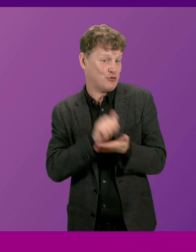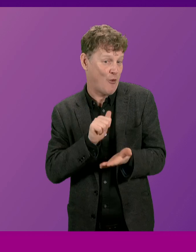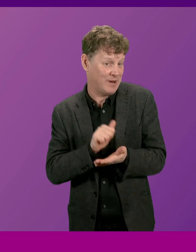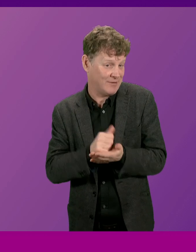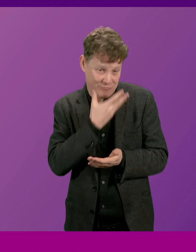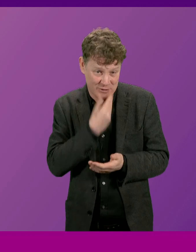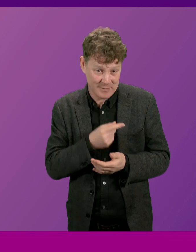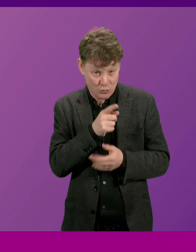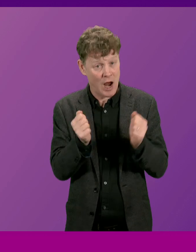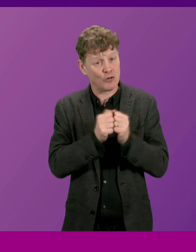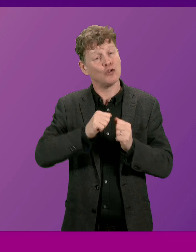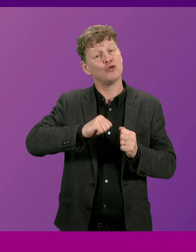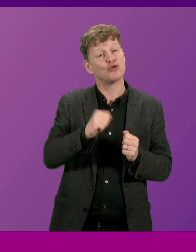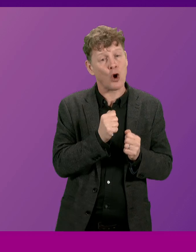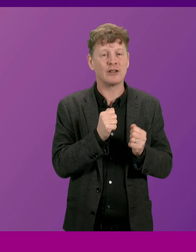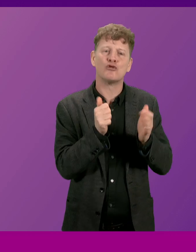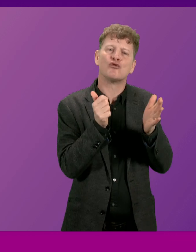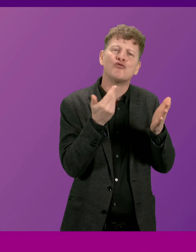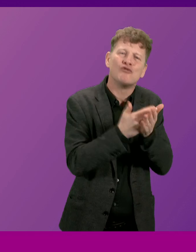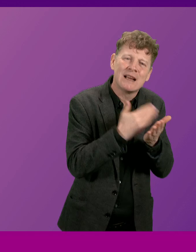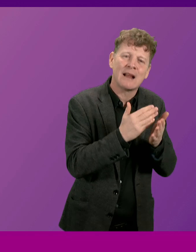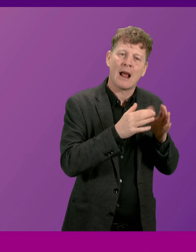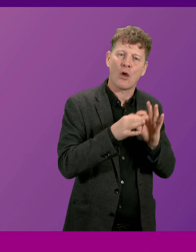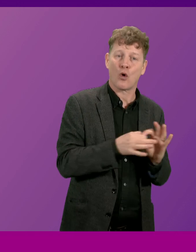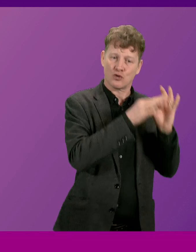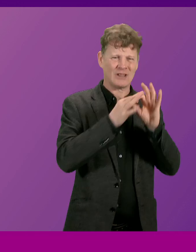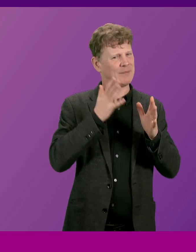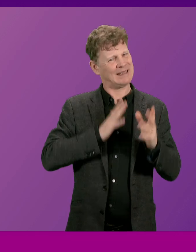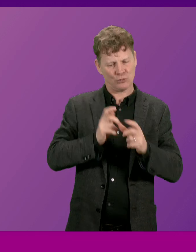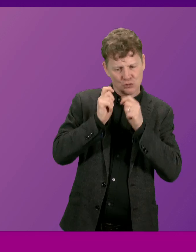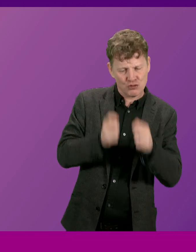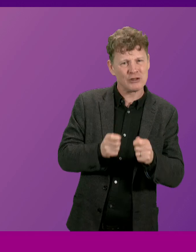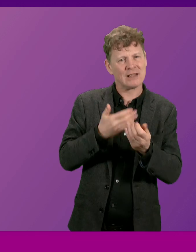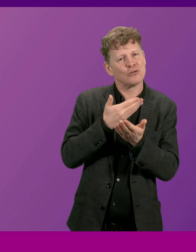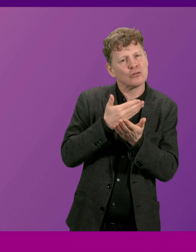Retail Consortium and USDAW to urge the public to treat retail workers with kindness at Christmas?